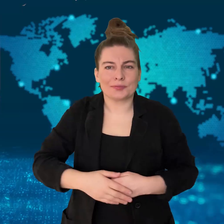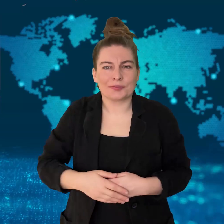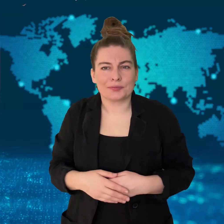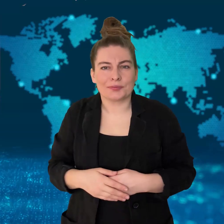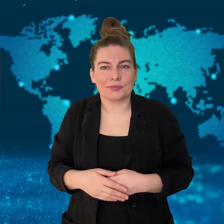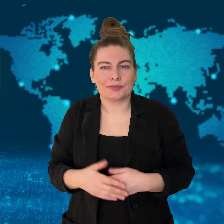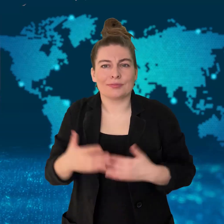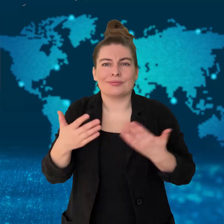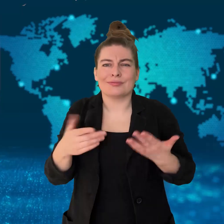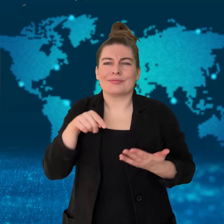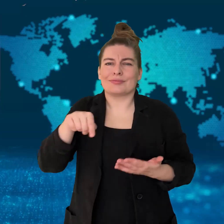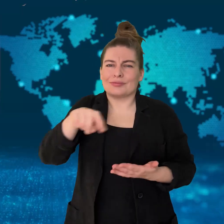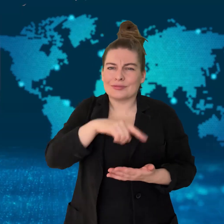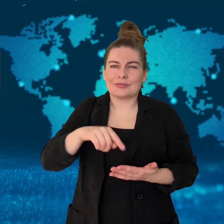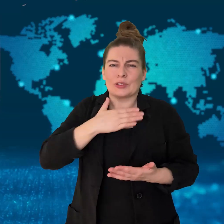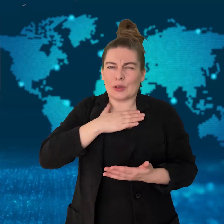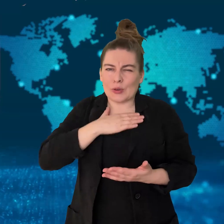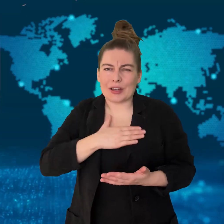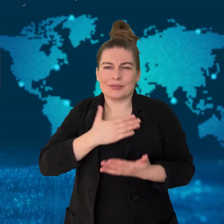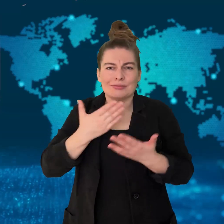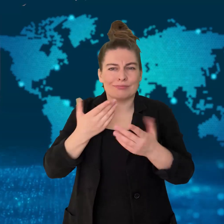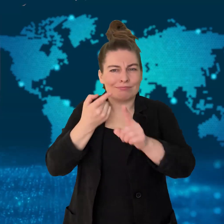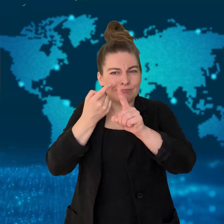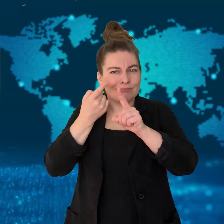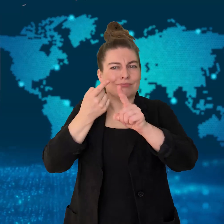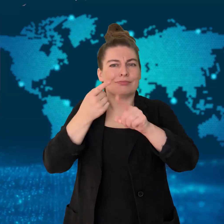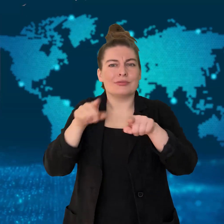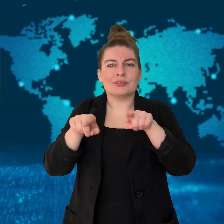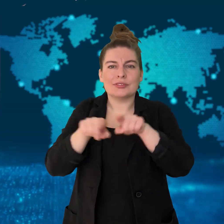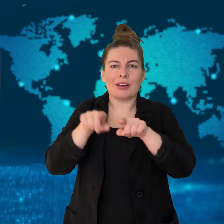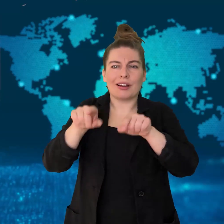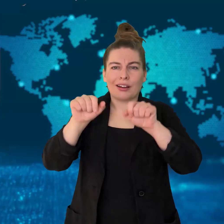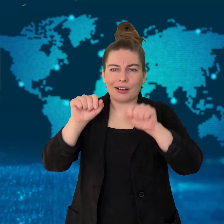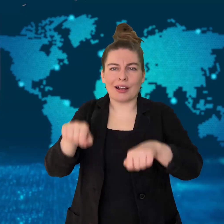and some would send peacekeeping troops when a deal is reached.